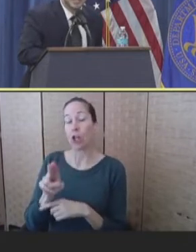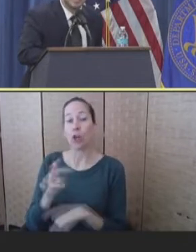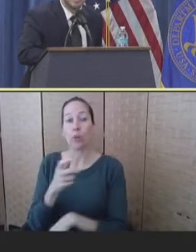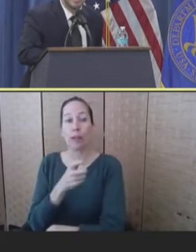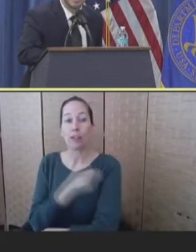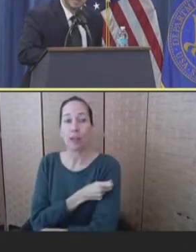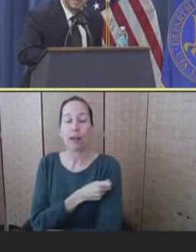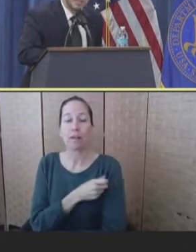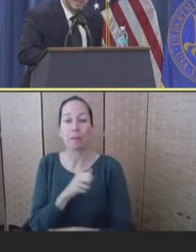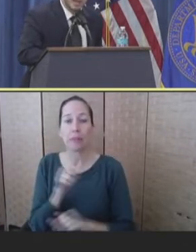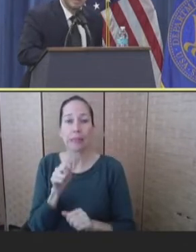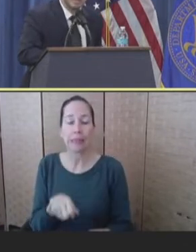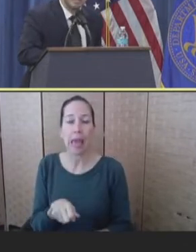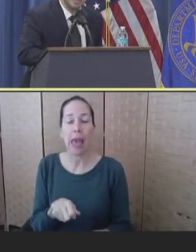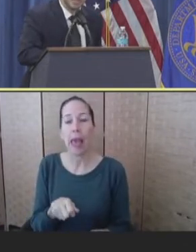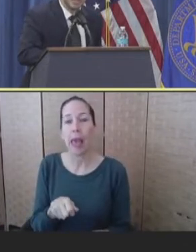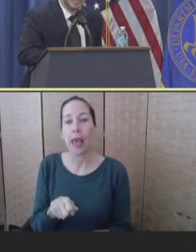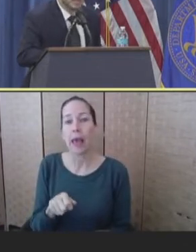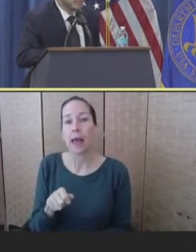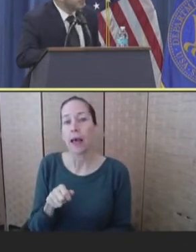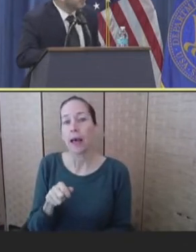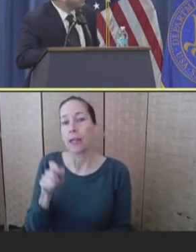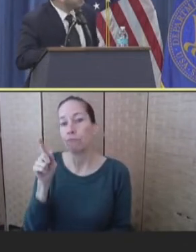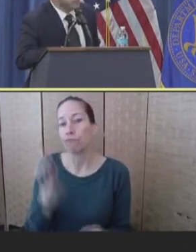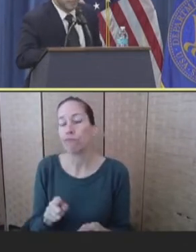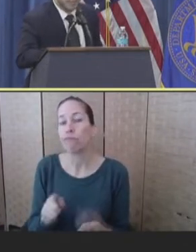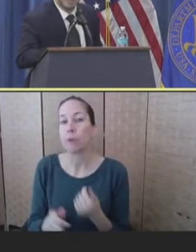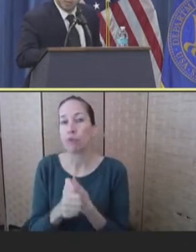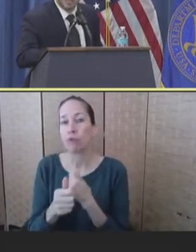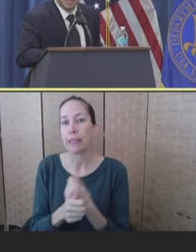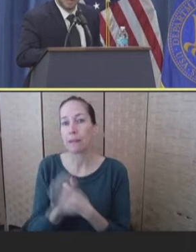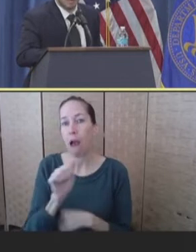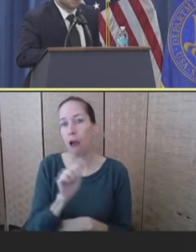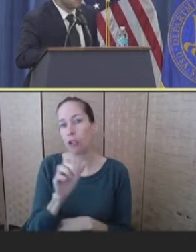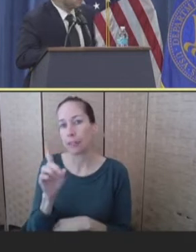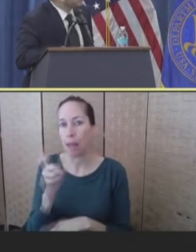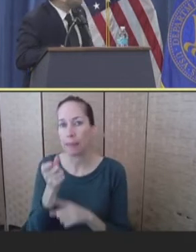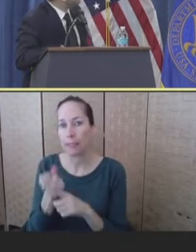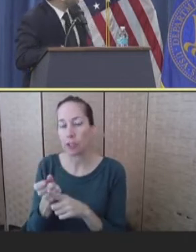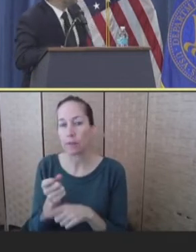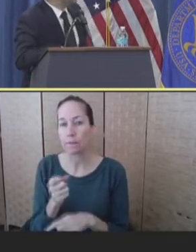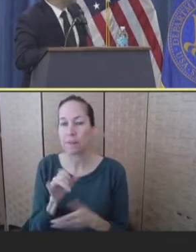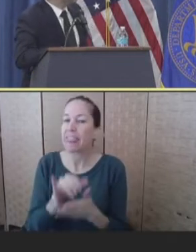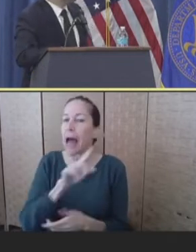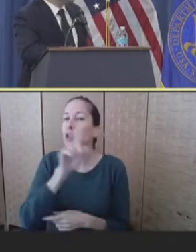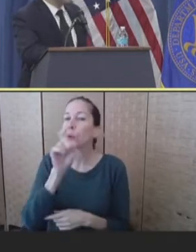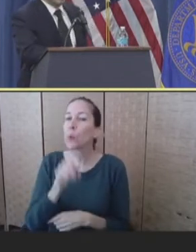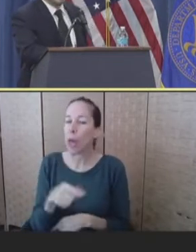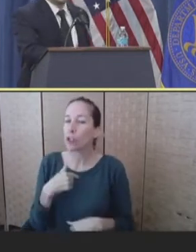or alters the risk of Alzheimer's disease. At least that was the question that we were exploring.